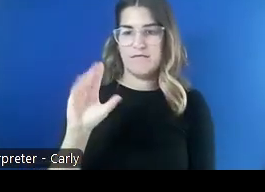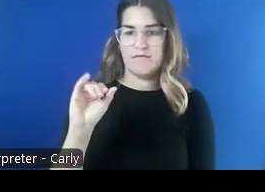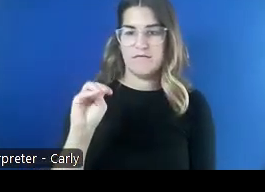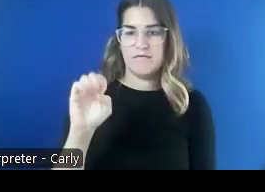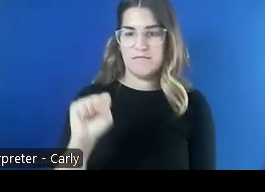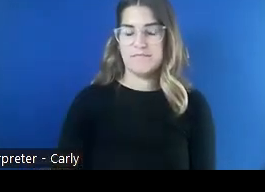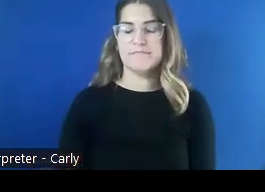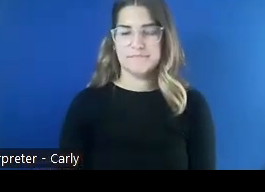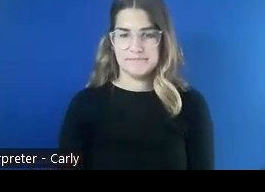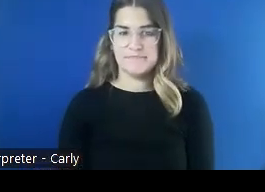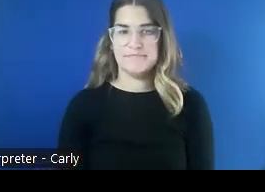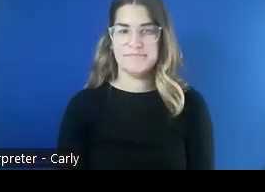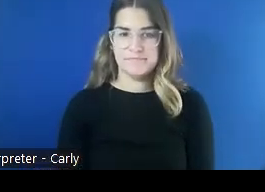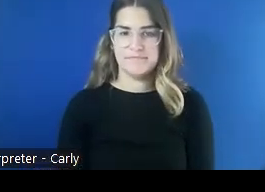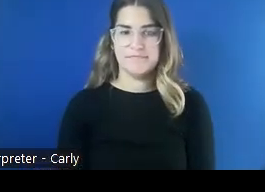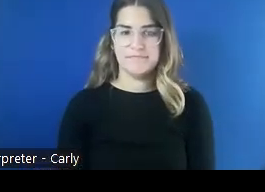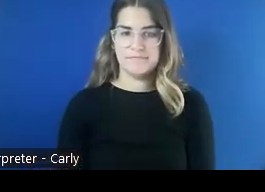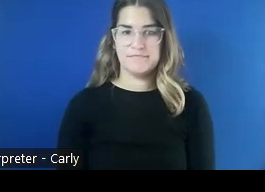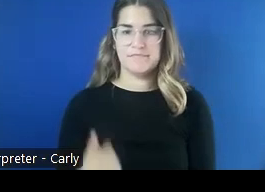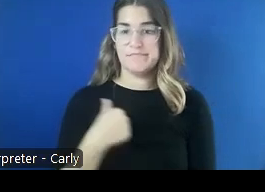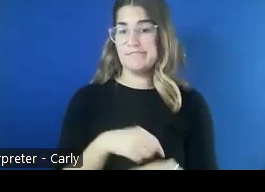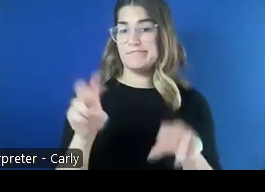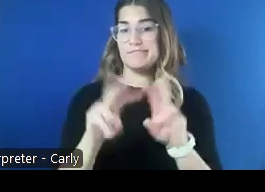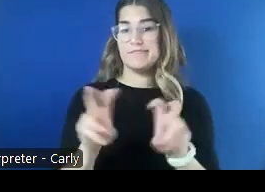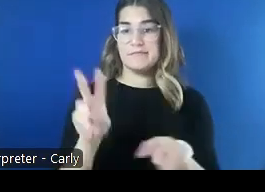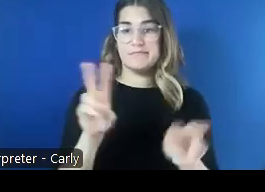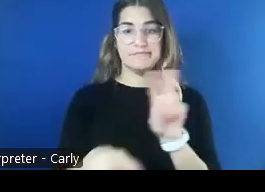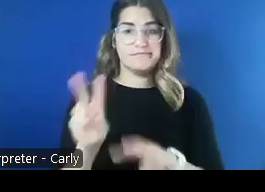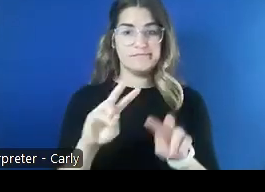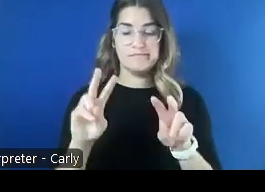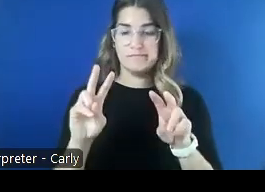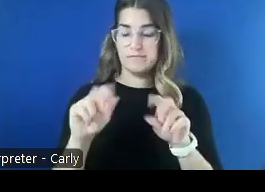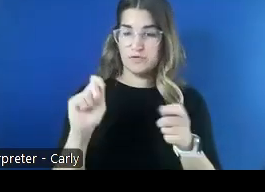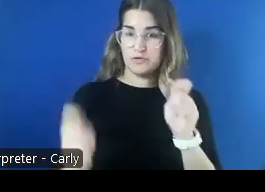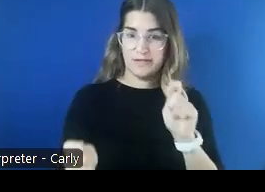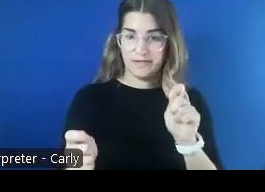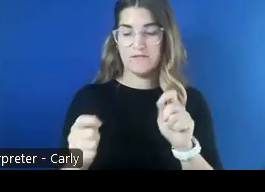examining um mechanisms of change including the consultative relationship investigating